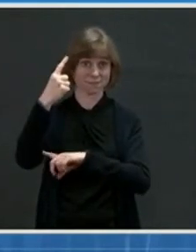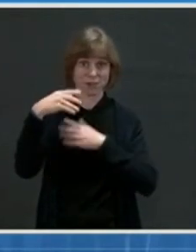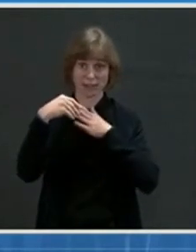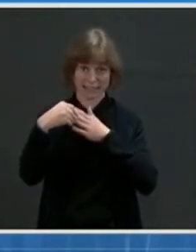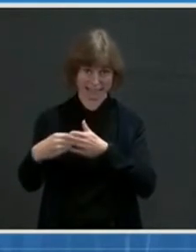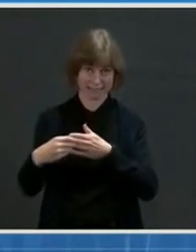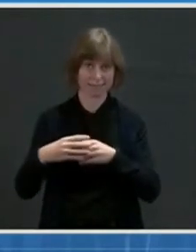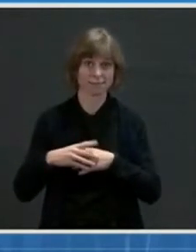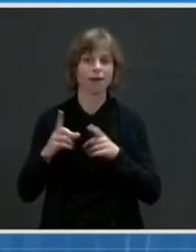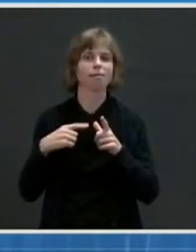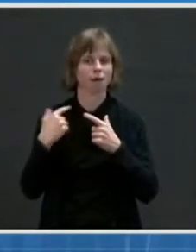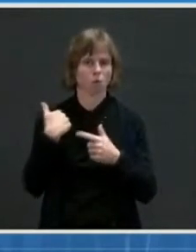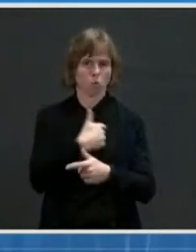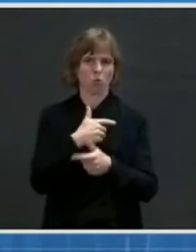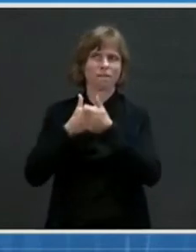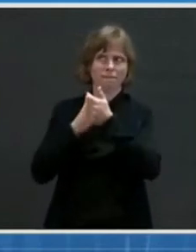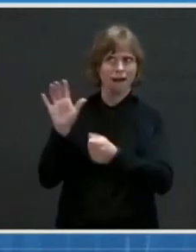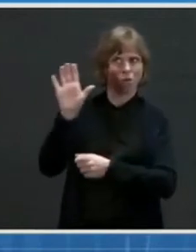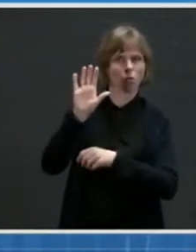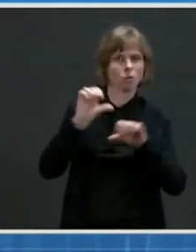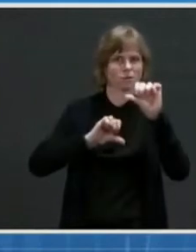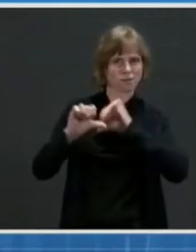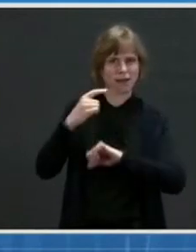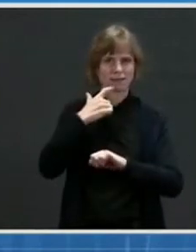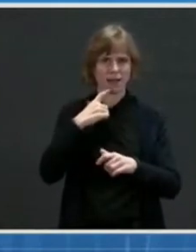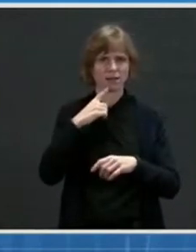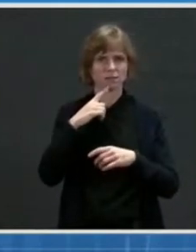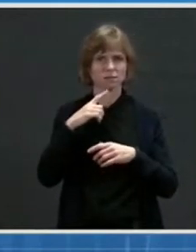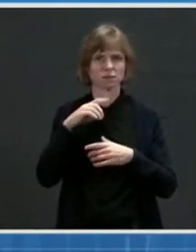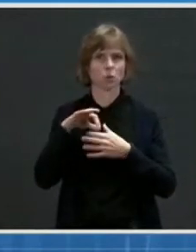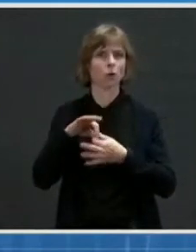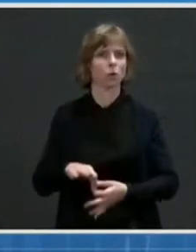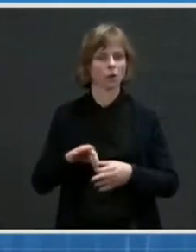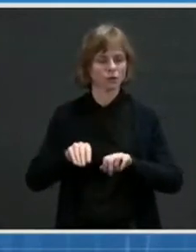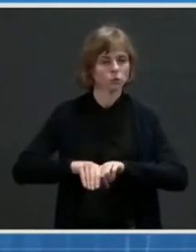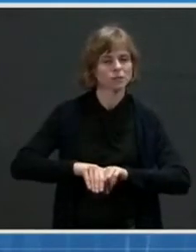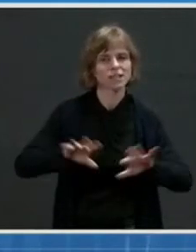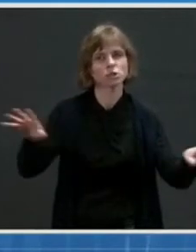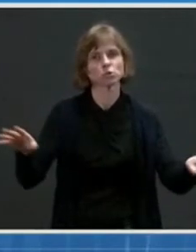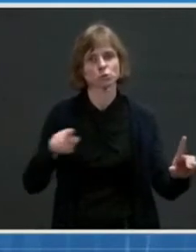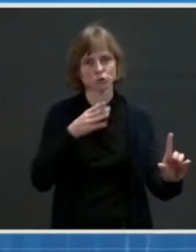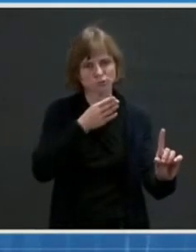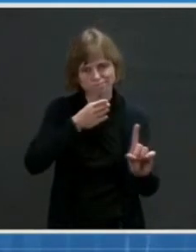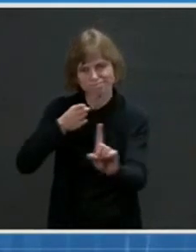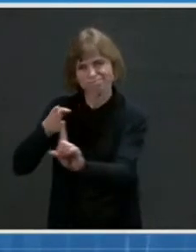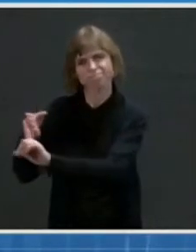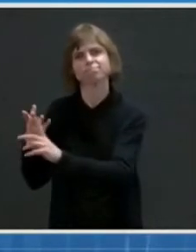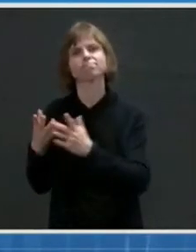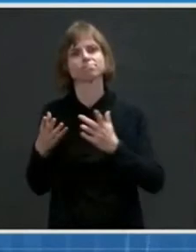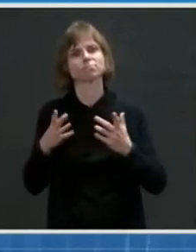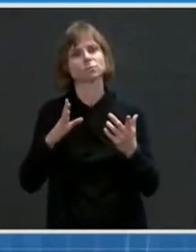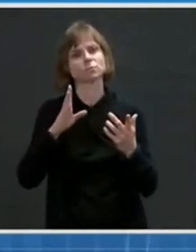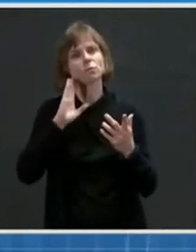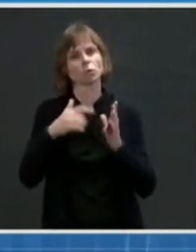DIRECTIVE TO LET SCIENCE LEAD AND THEN WE WILL RAPIDLY FOLLOW